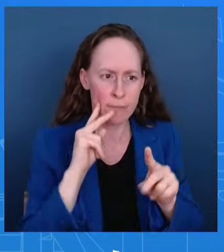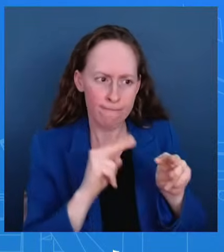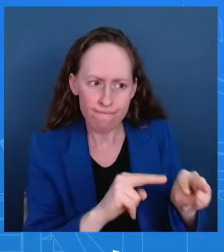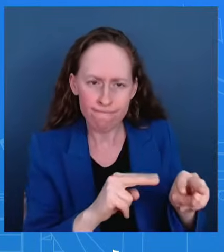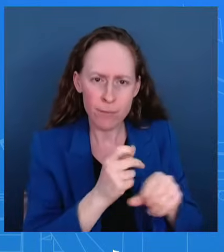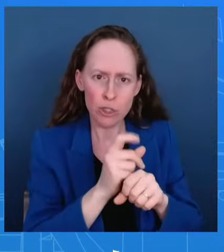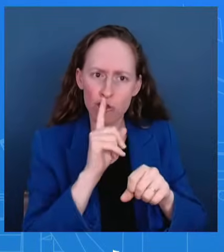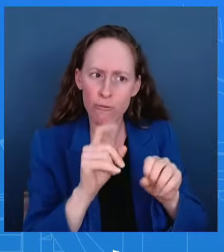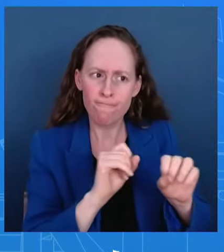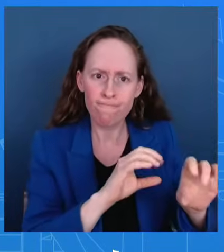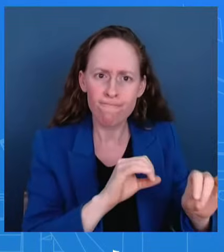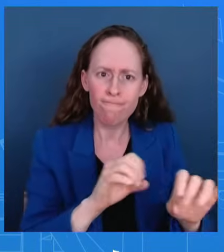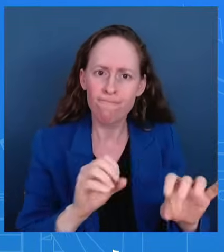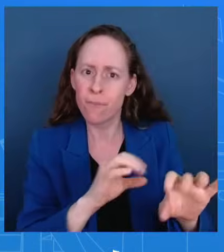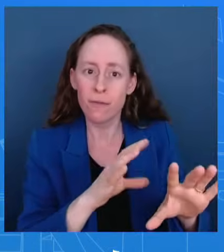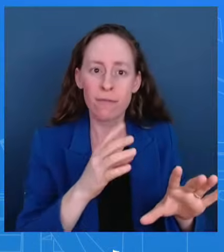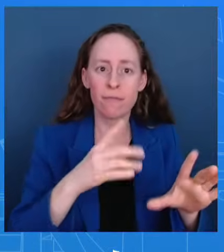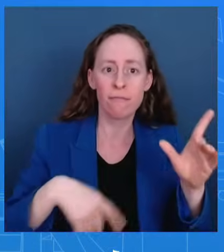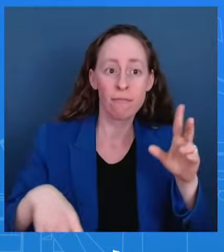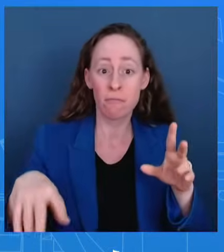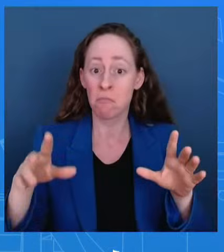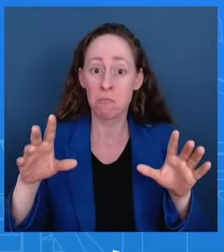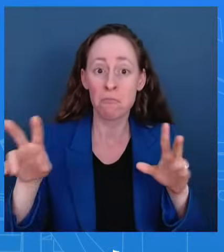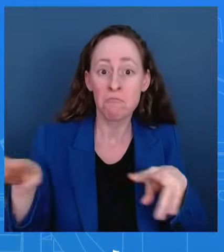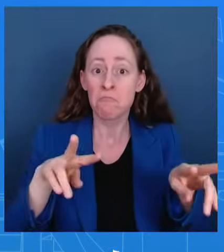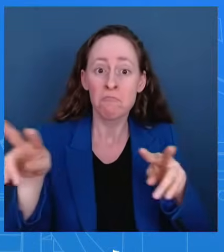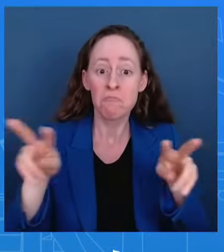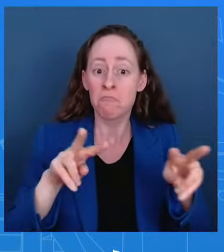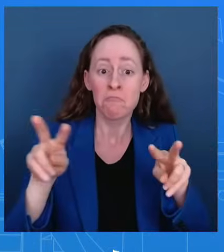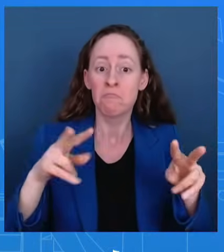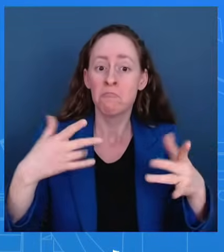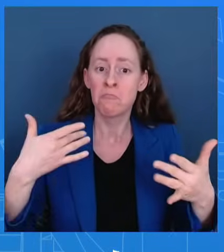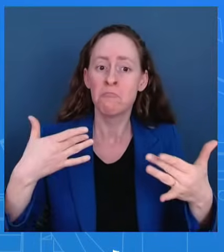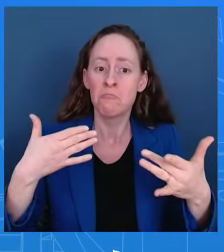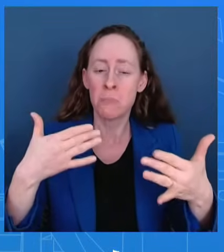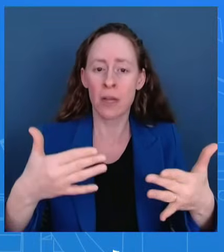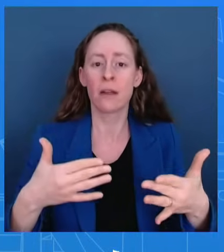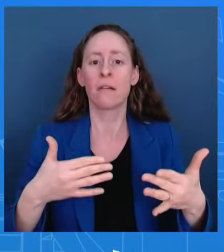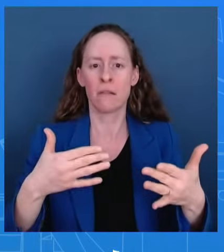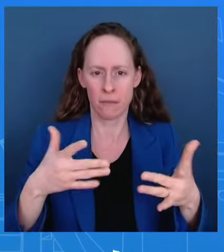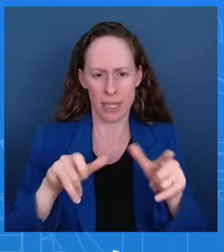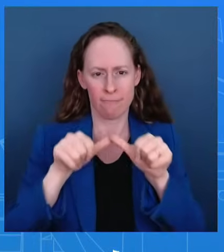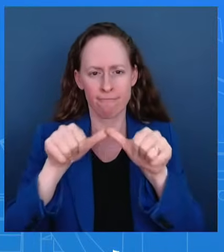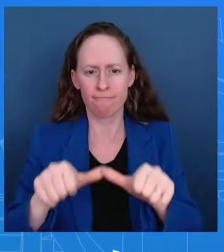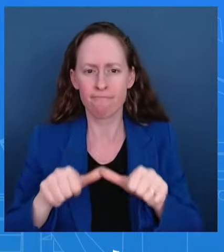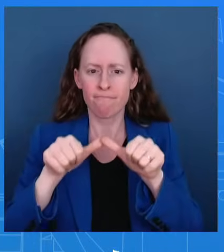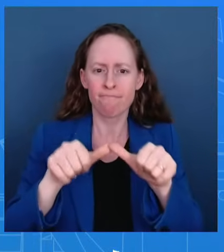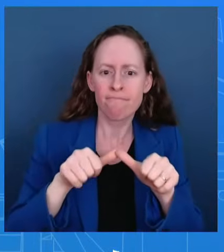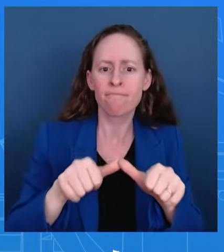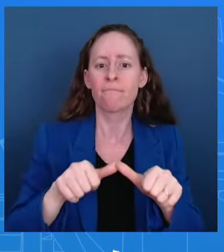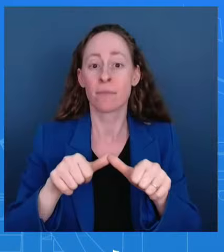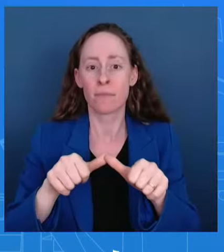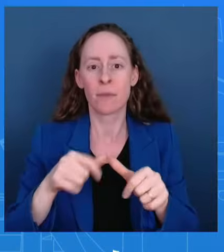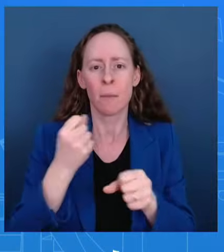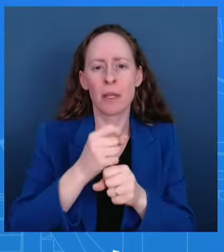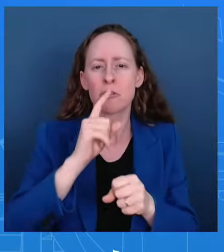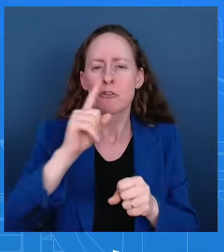to get it from the ships onto the trucks. So, there's a small footprint of U.S. military on the pier, but they will not -- not go into Gaza.